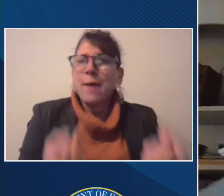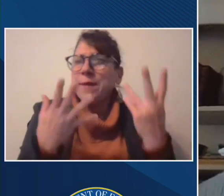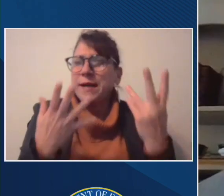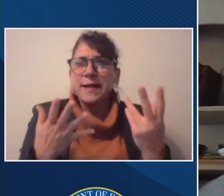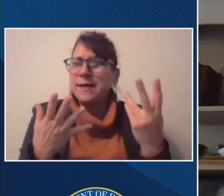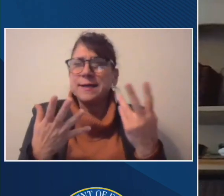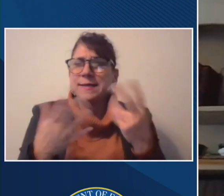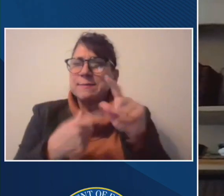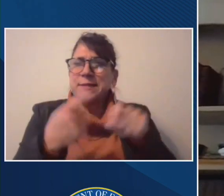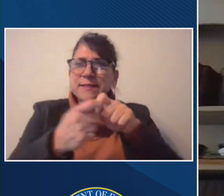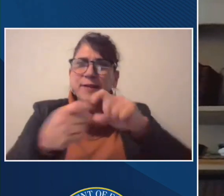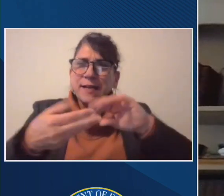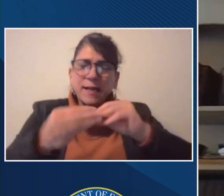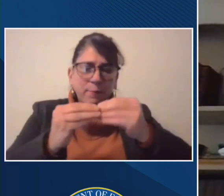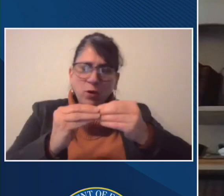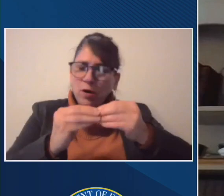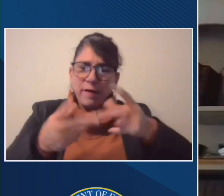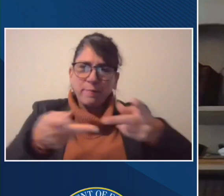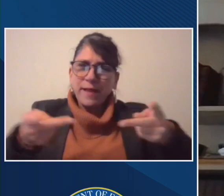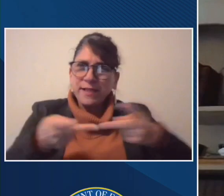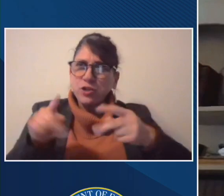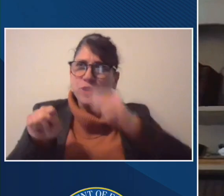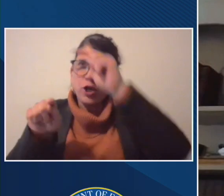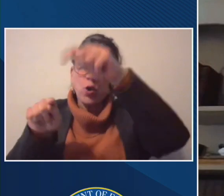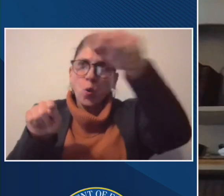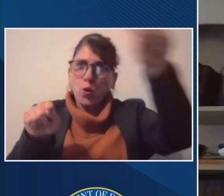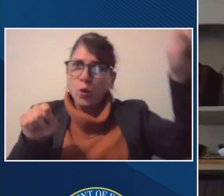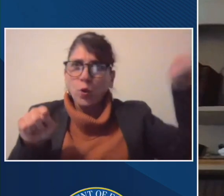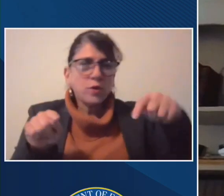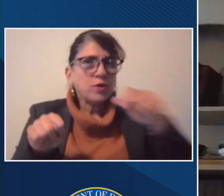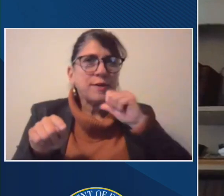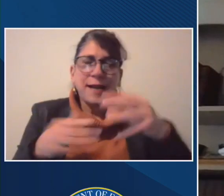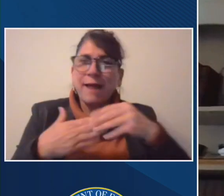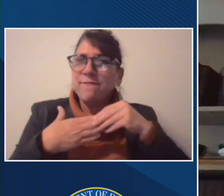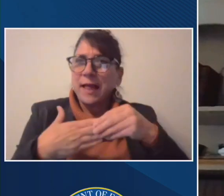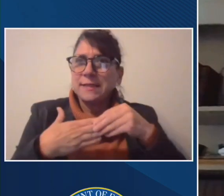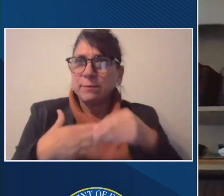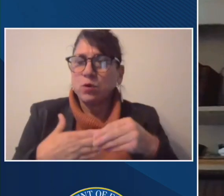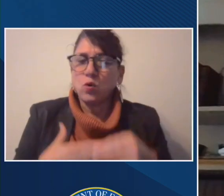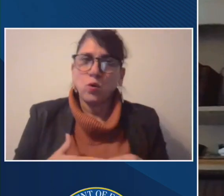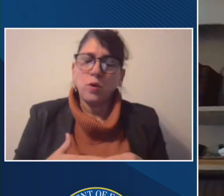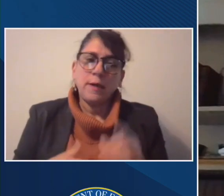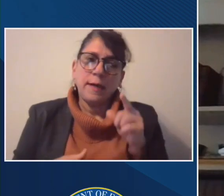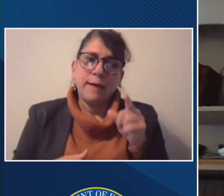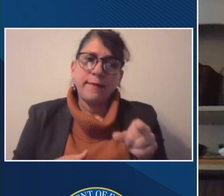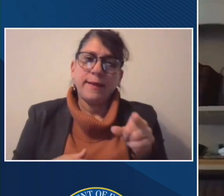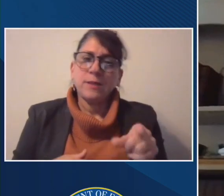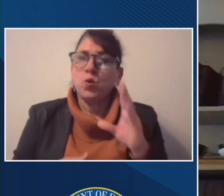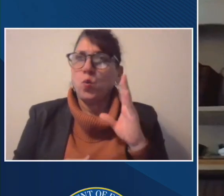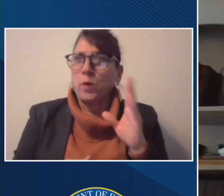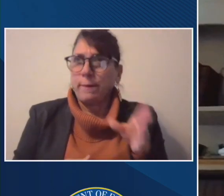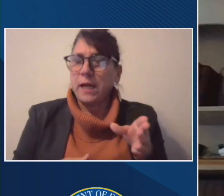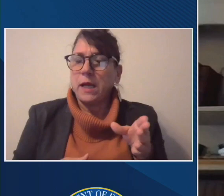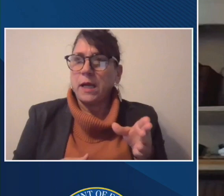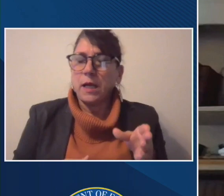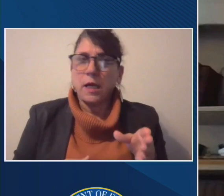to. But she doesn't have a flex, which this is. But this would be directed toward